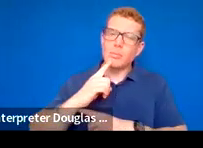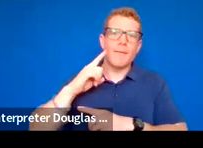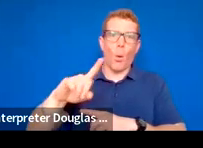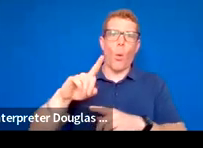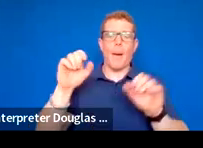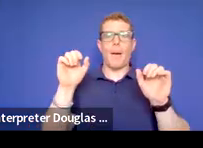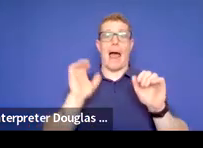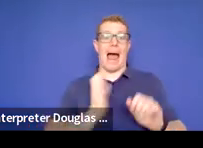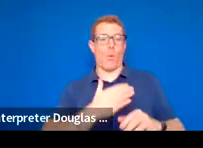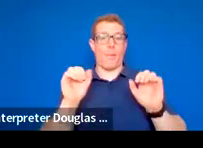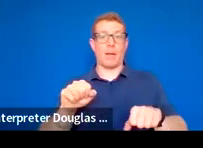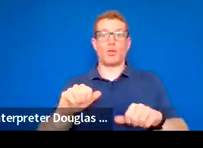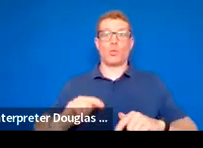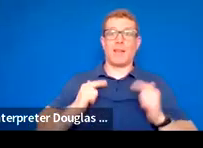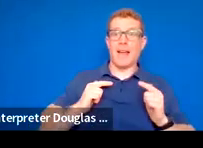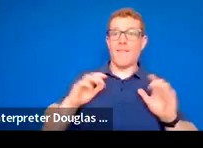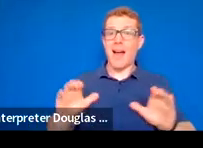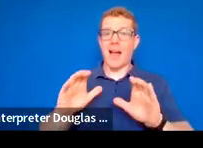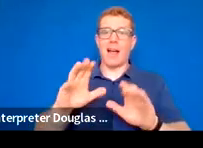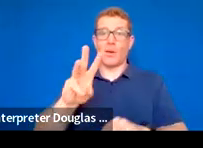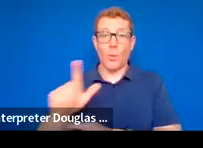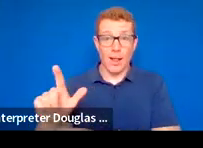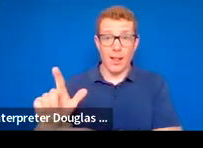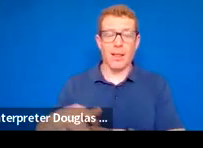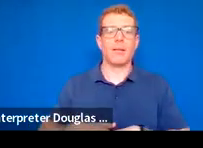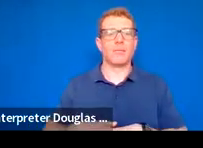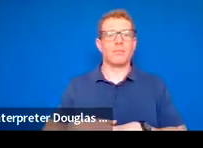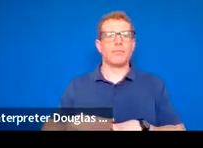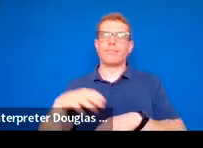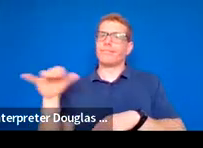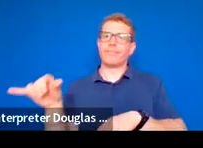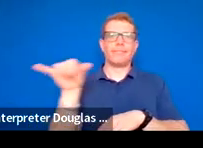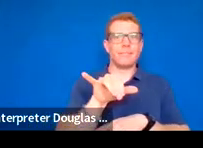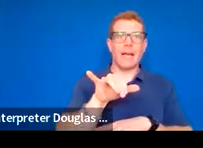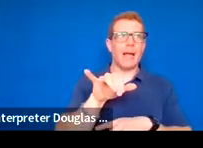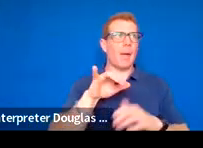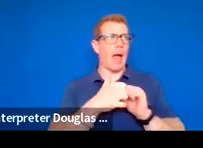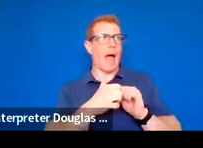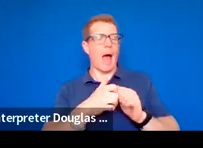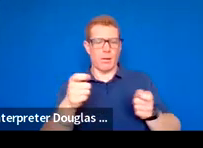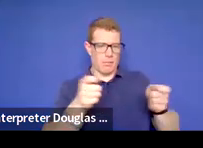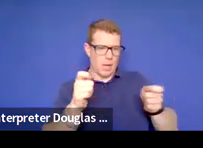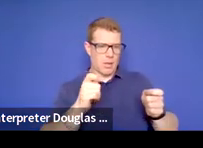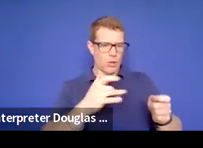Factors just like we reduce our heart health risk factors is how we're gonna do it.